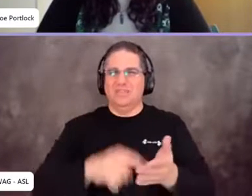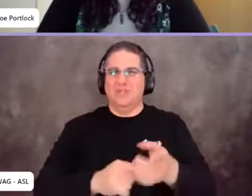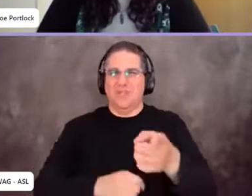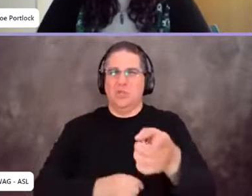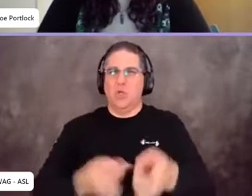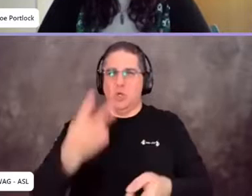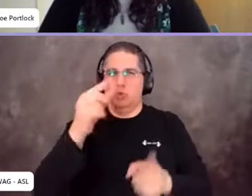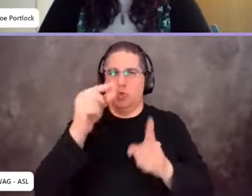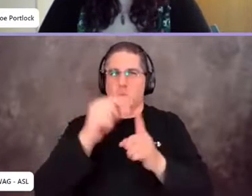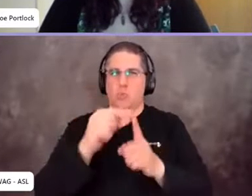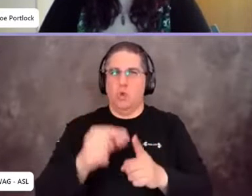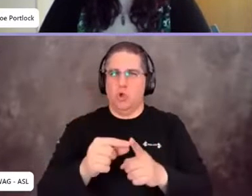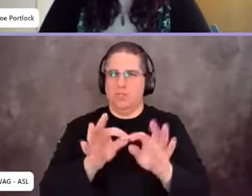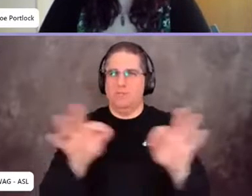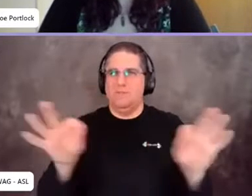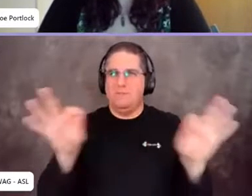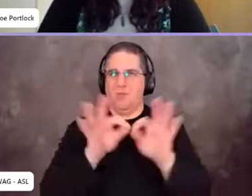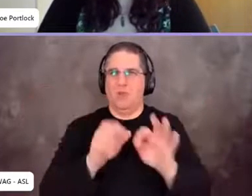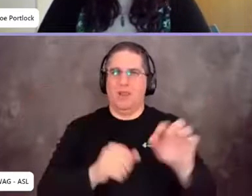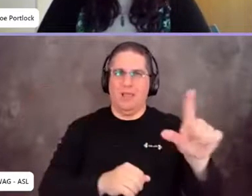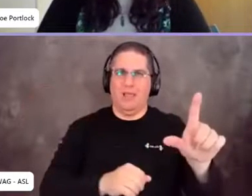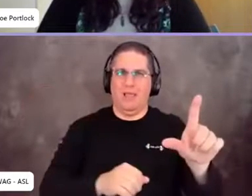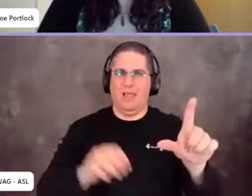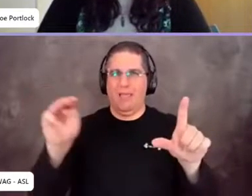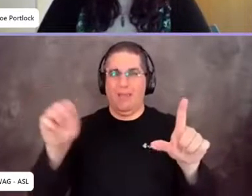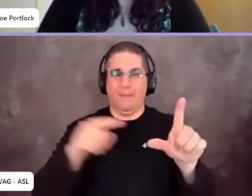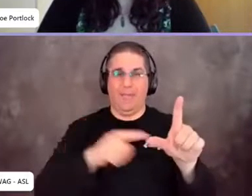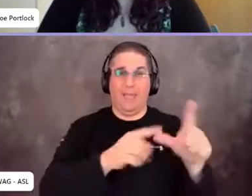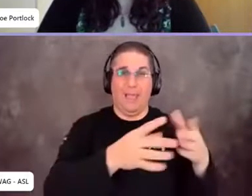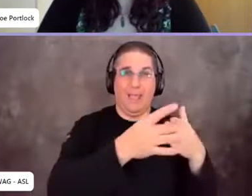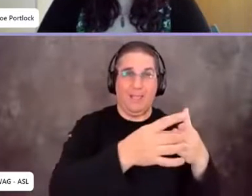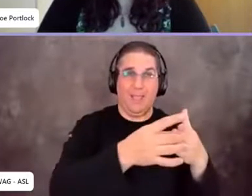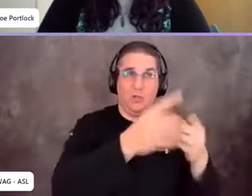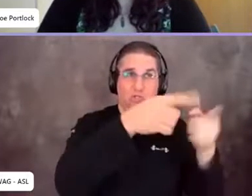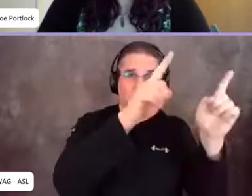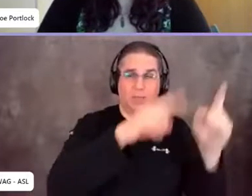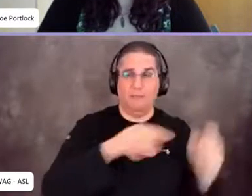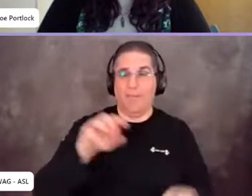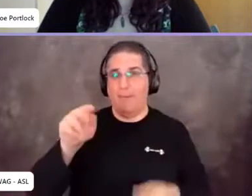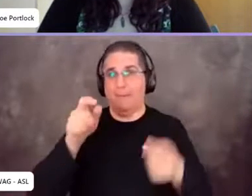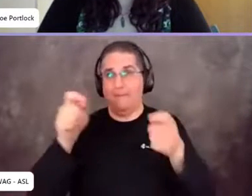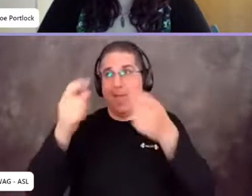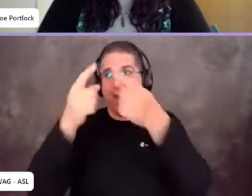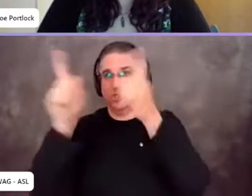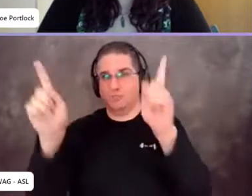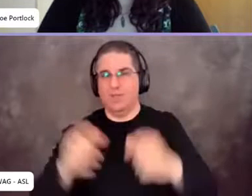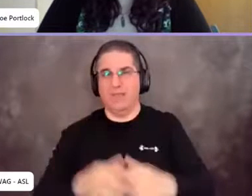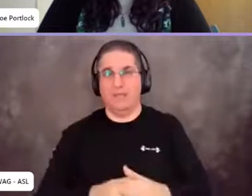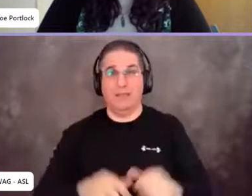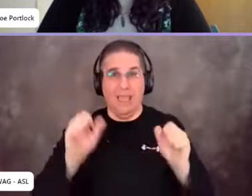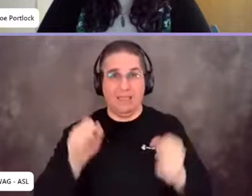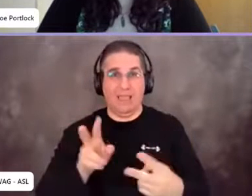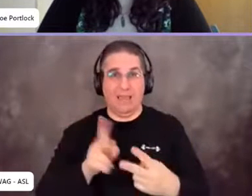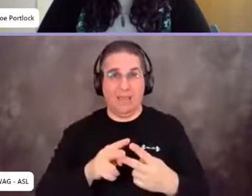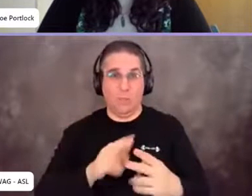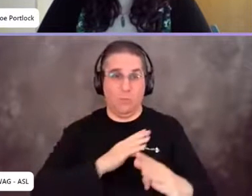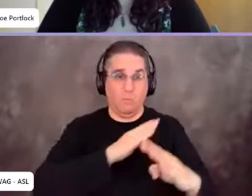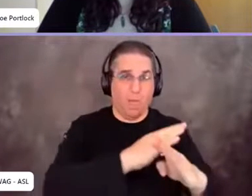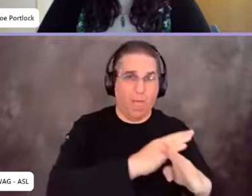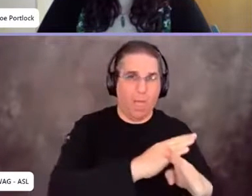as well. [GREG] It's also pretty much nonexistent. You mentioned the old word and the M word,